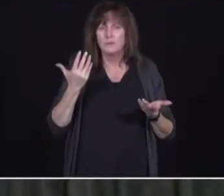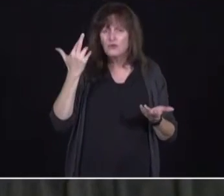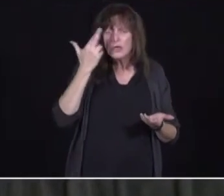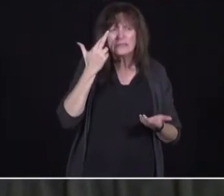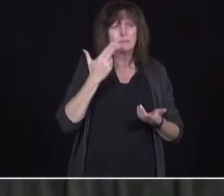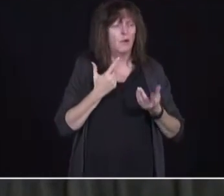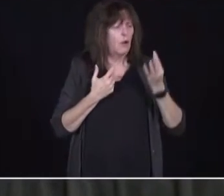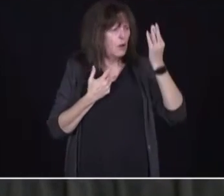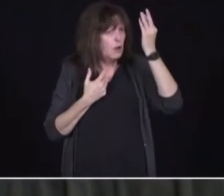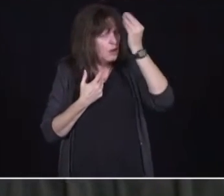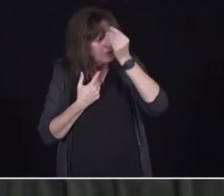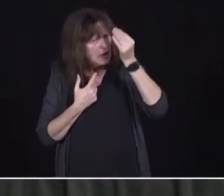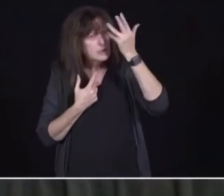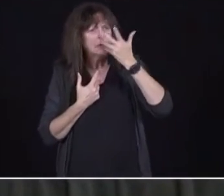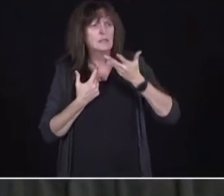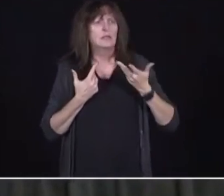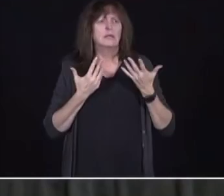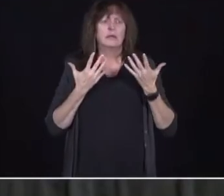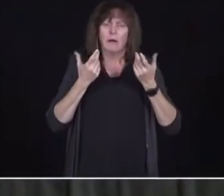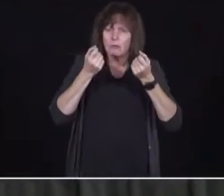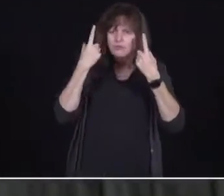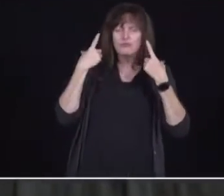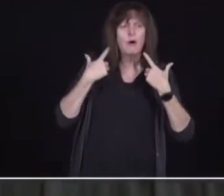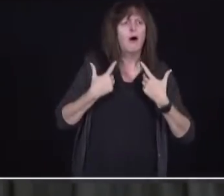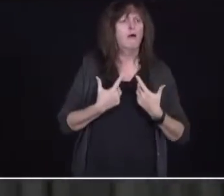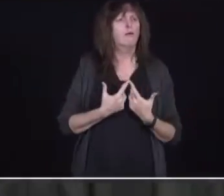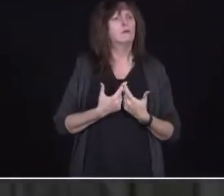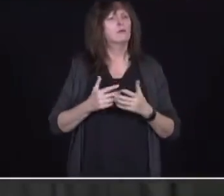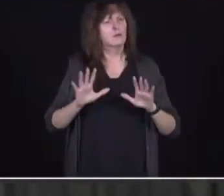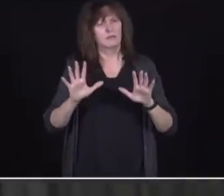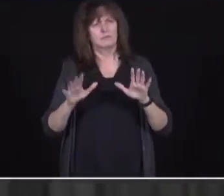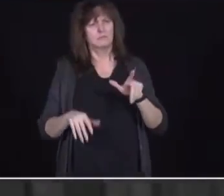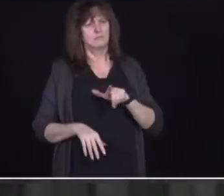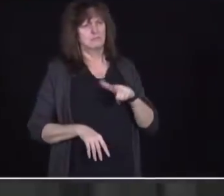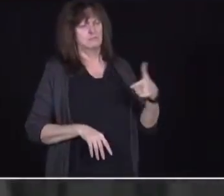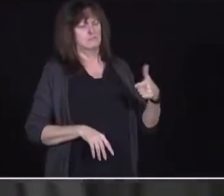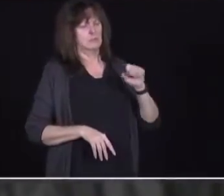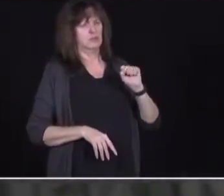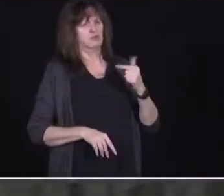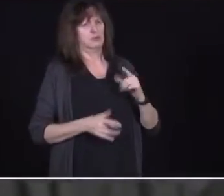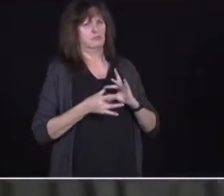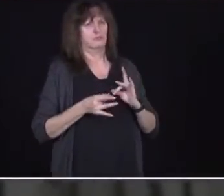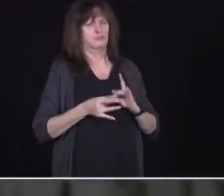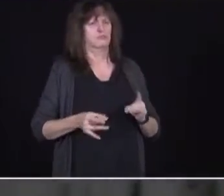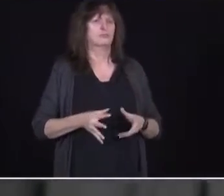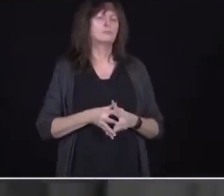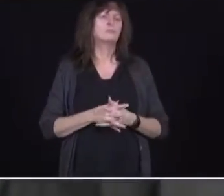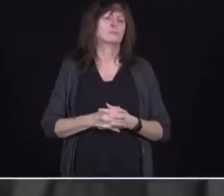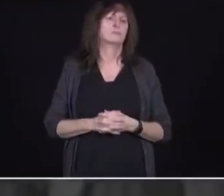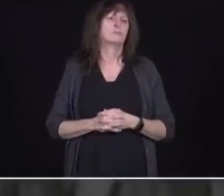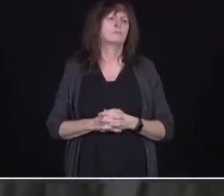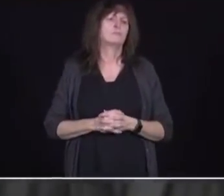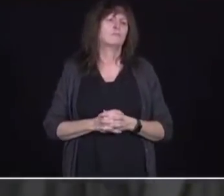They are thoughtful they know the situation. And -- I will pass it over to the solicitor general.